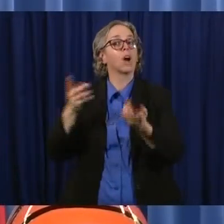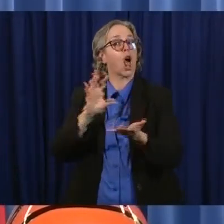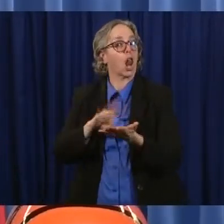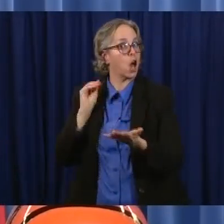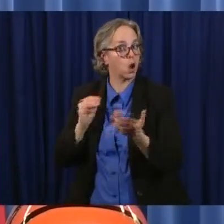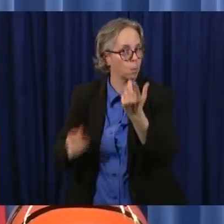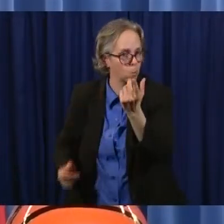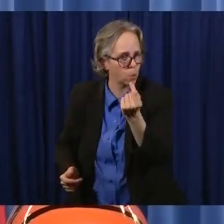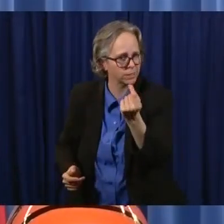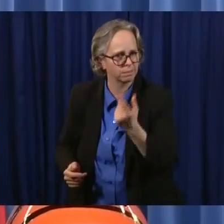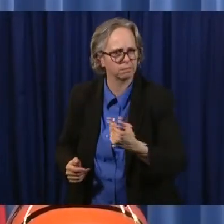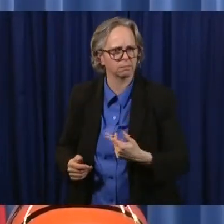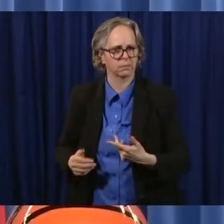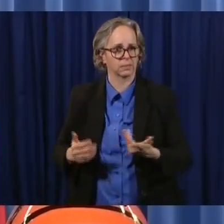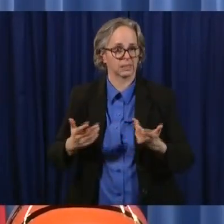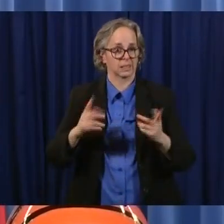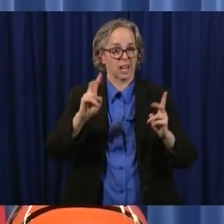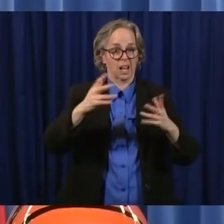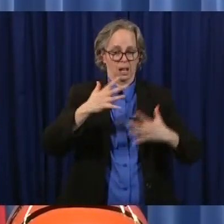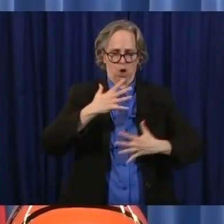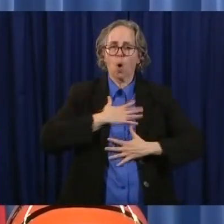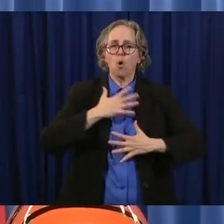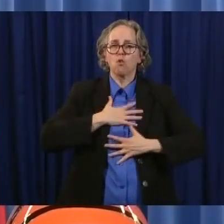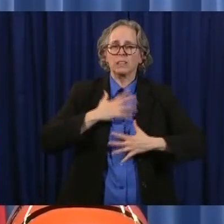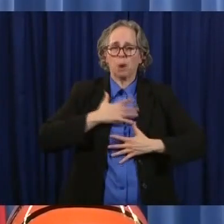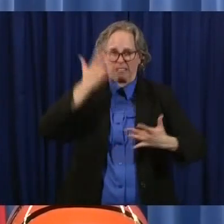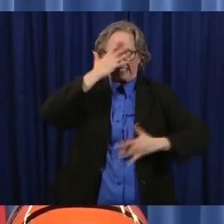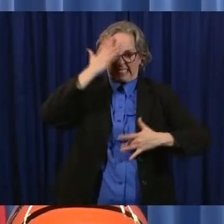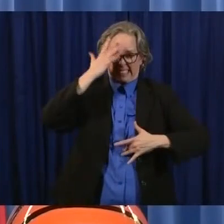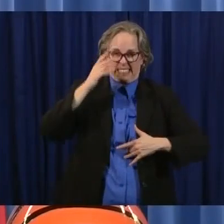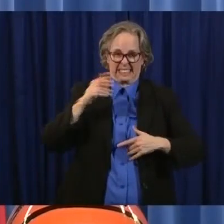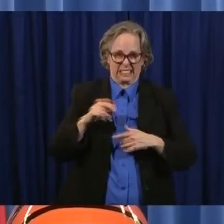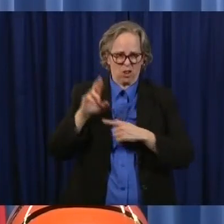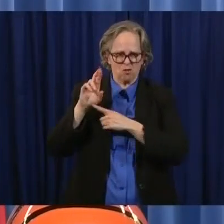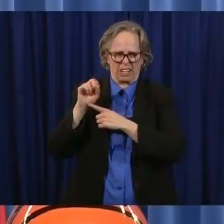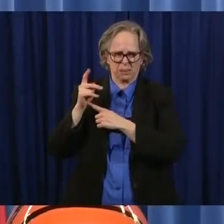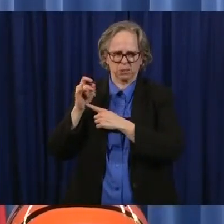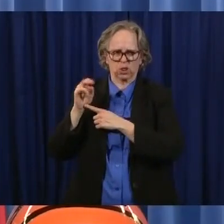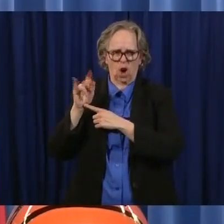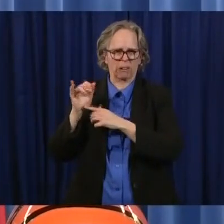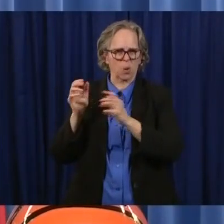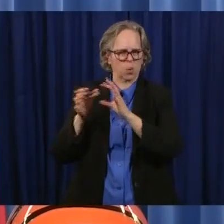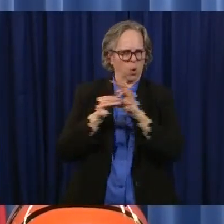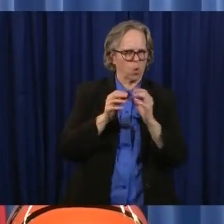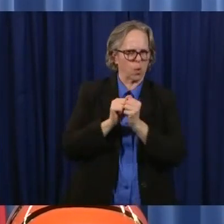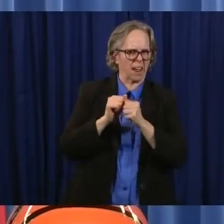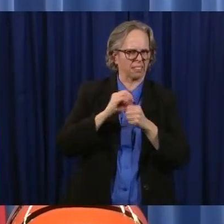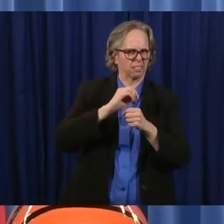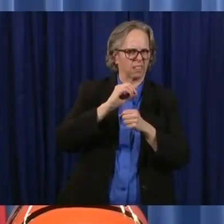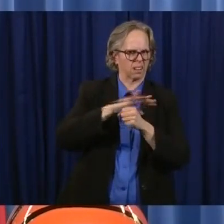IN THE AIR AND EVENTUALLY DEPOSIT. WHAT WE HAVE SEEN IS THAT WHEN YOU ARE TALKING ABOUT THIS KIND